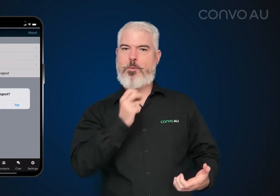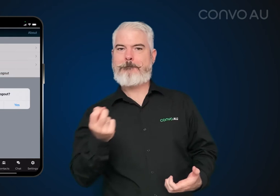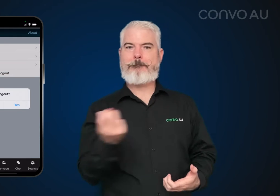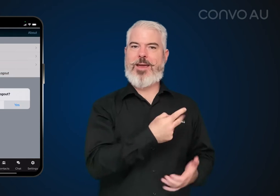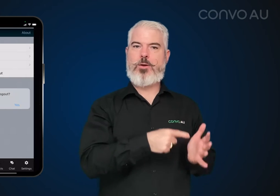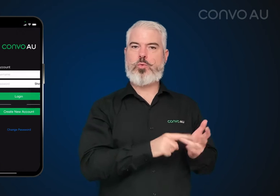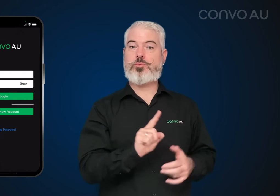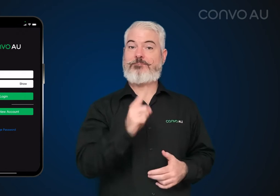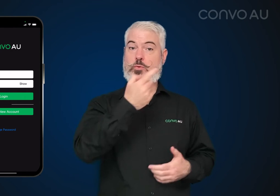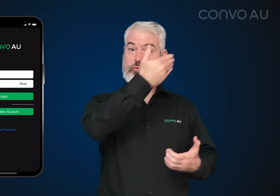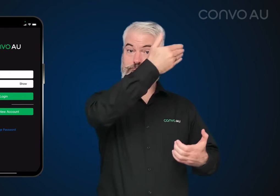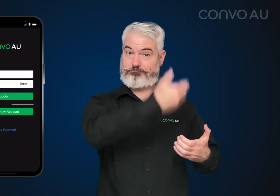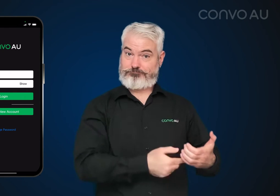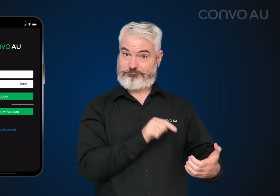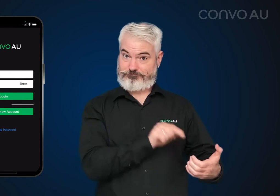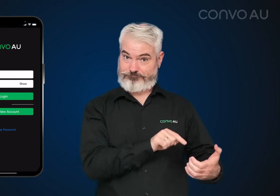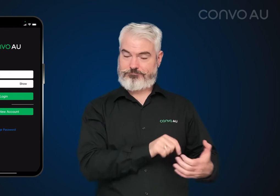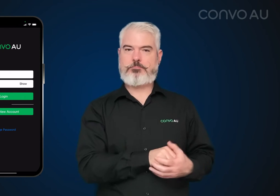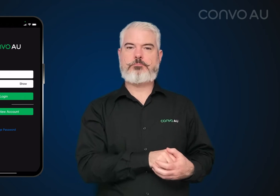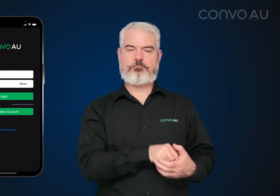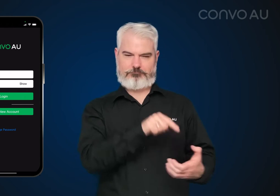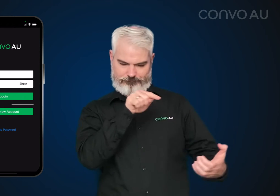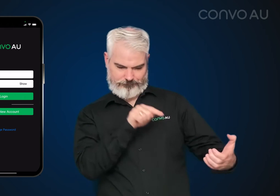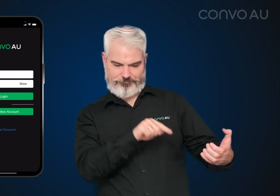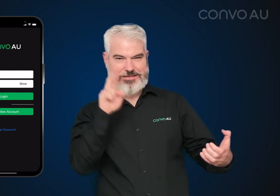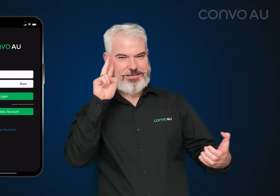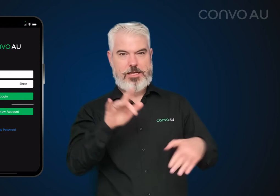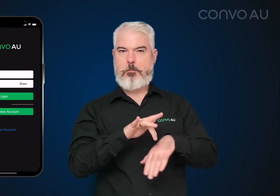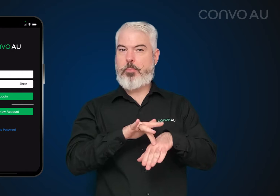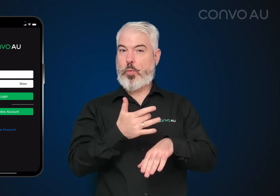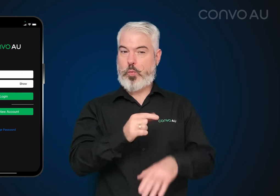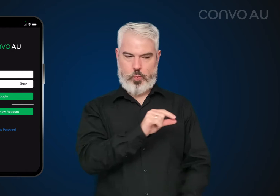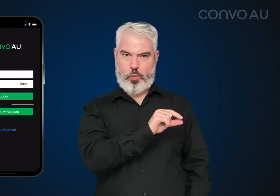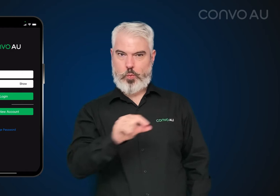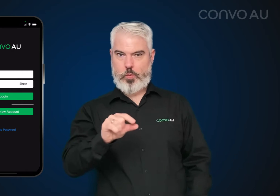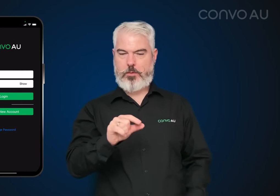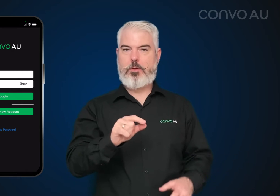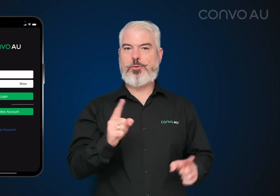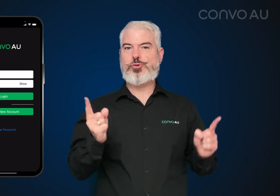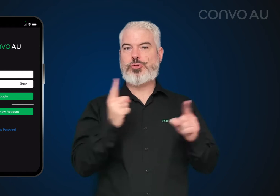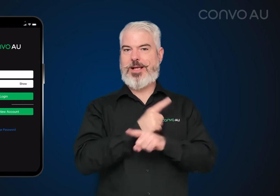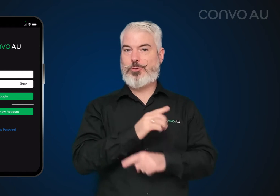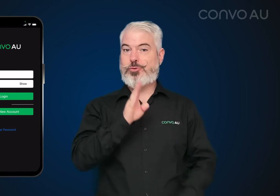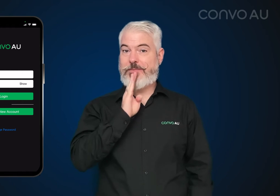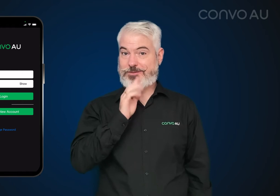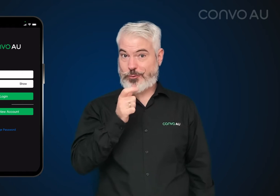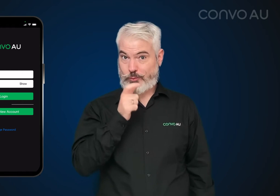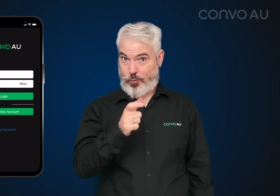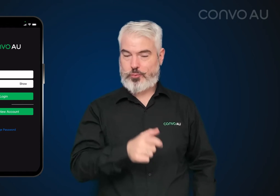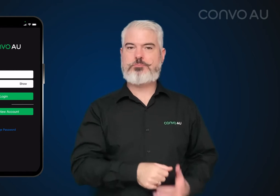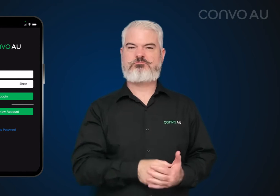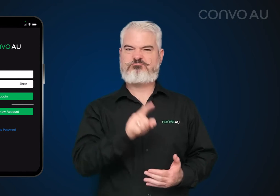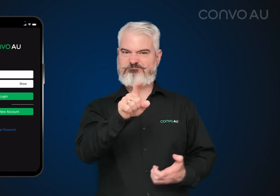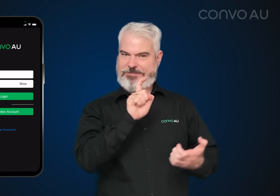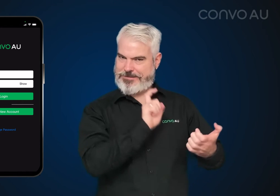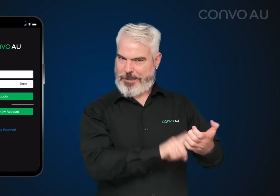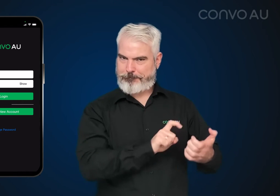When you are in the Login screen, tap the blue text saying “Change Password”.